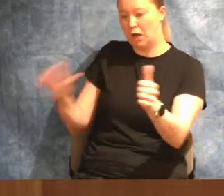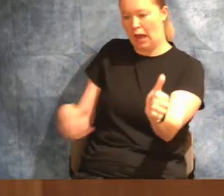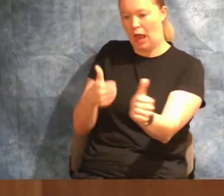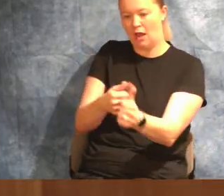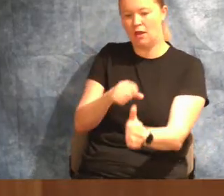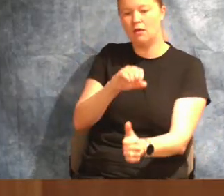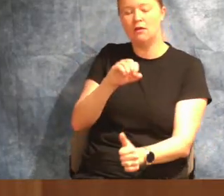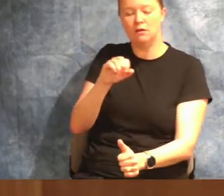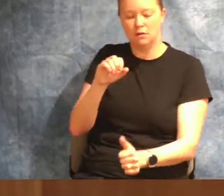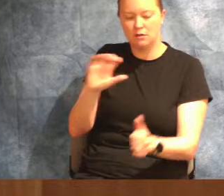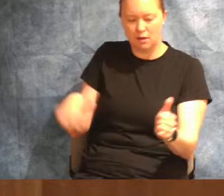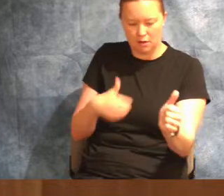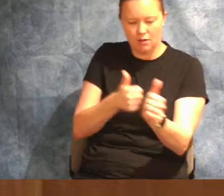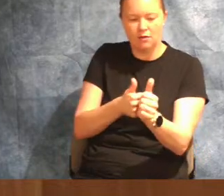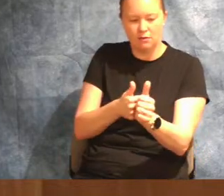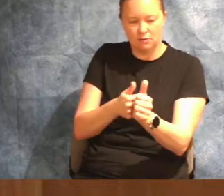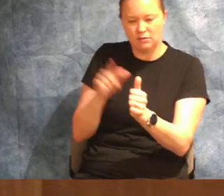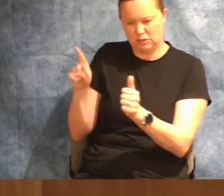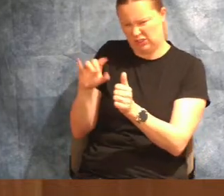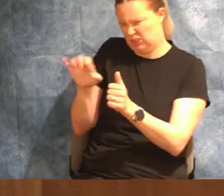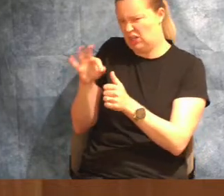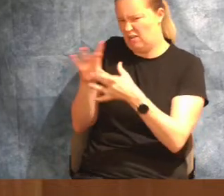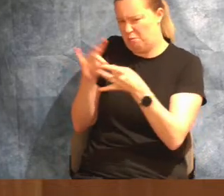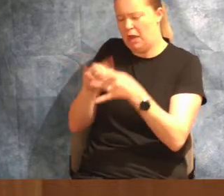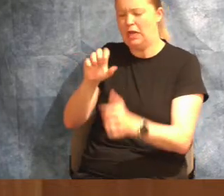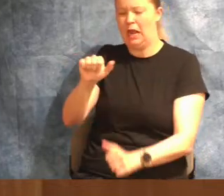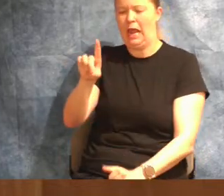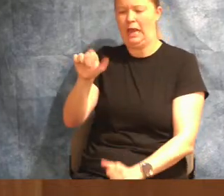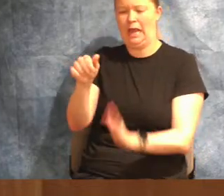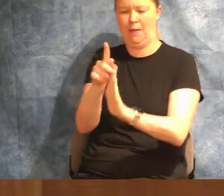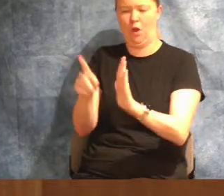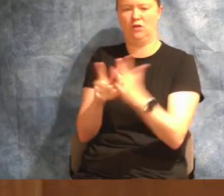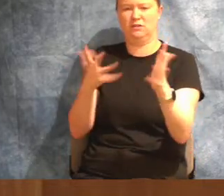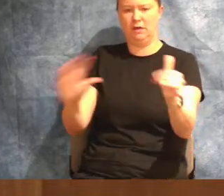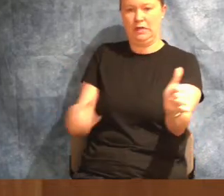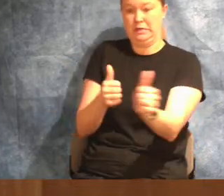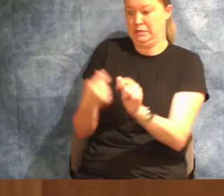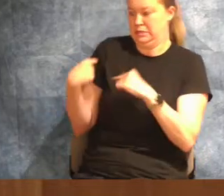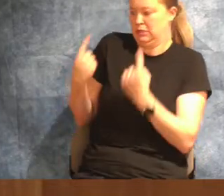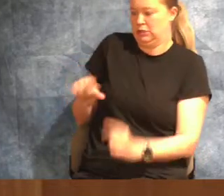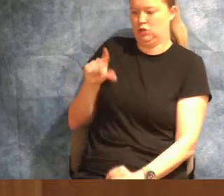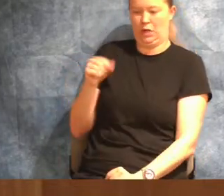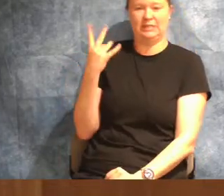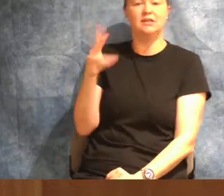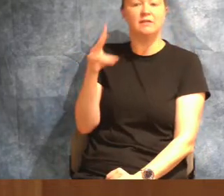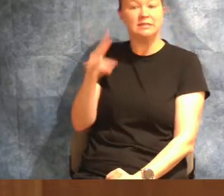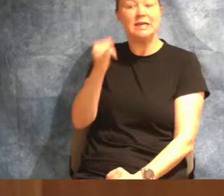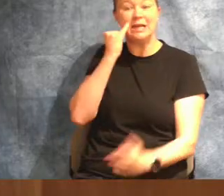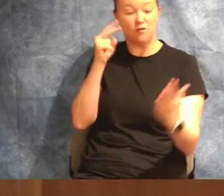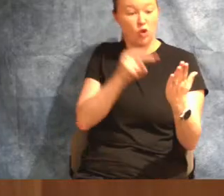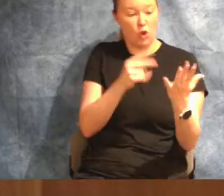Jeff mentioned, is the ADA policy has been updated since 2017. If you looked at our current policy,